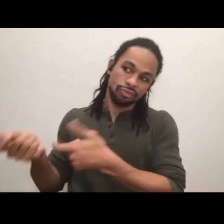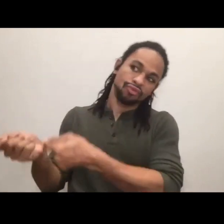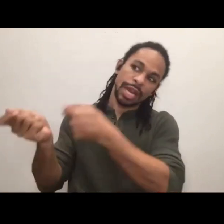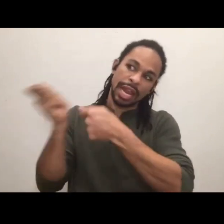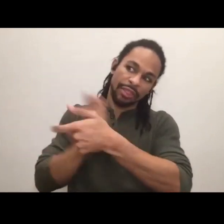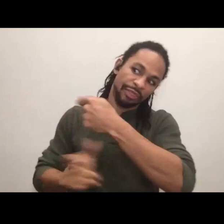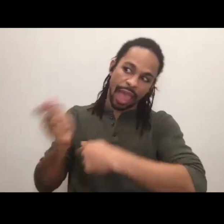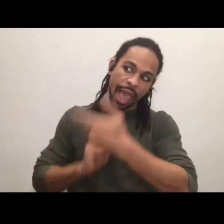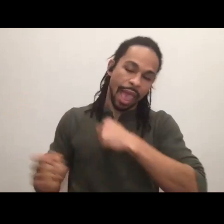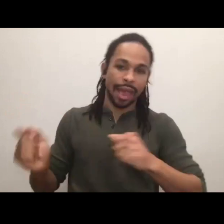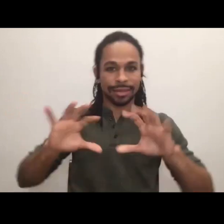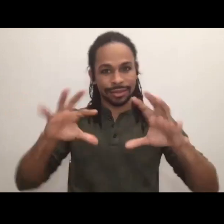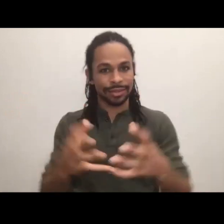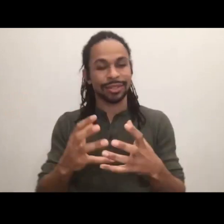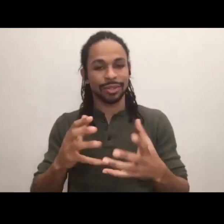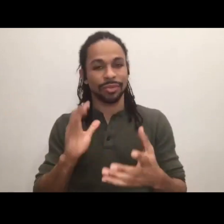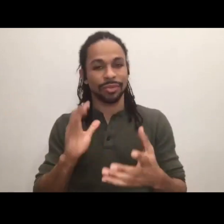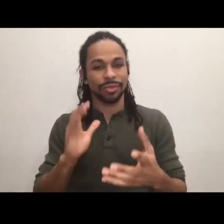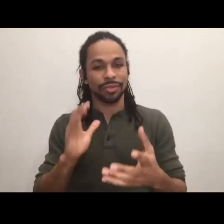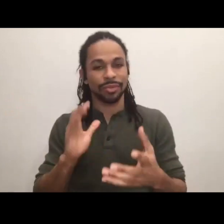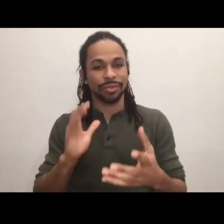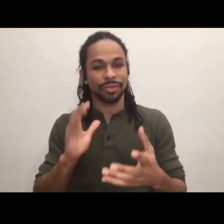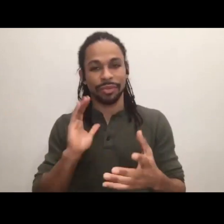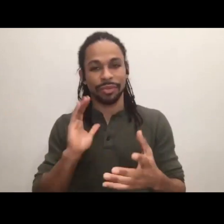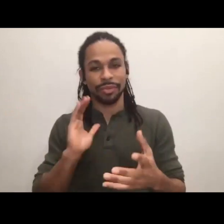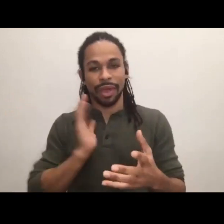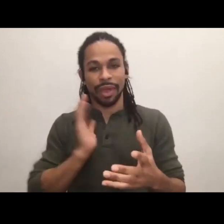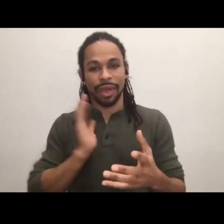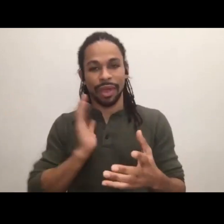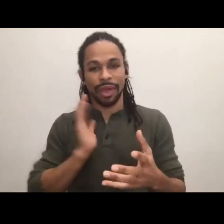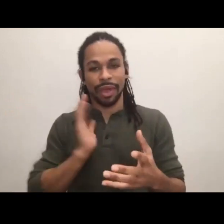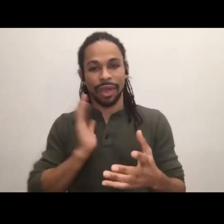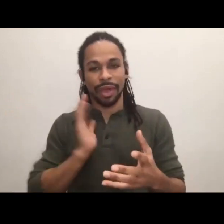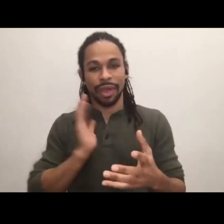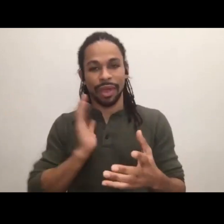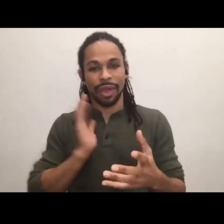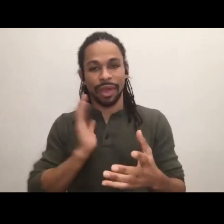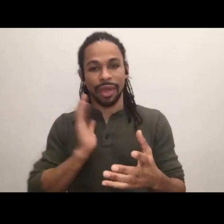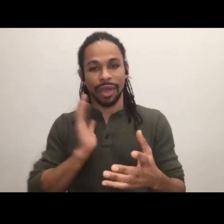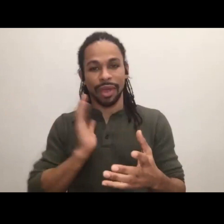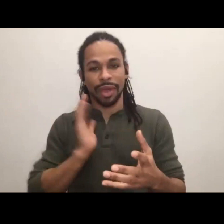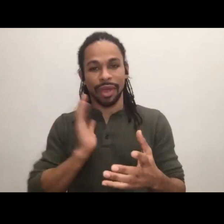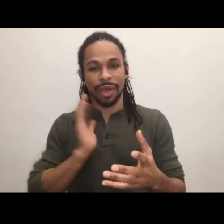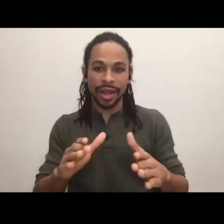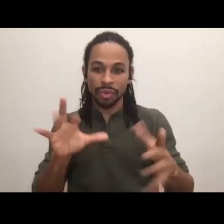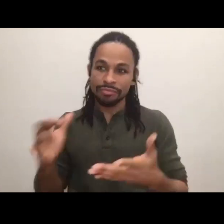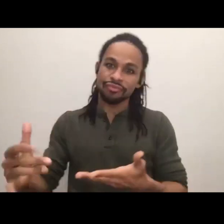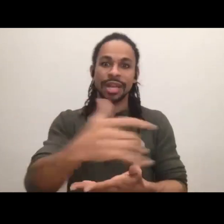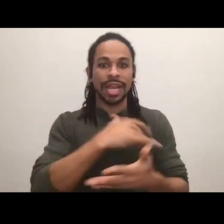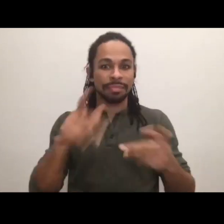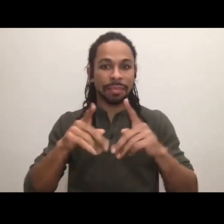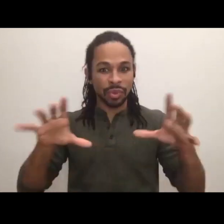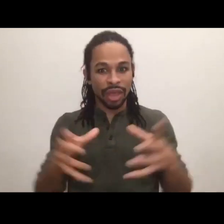the description has like a funny feel to it that maybe matches with the tone of the image.